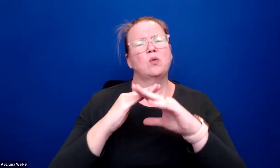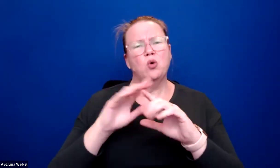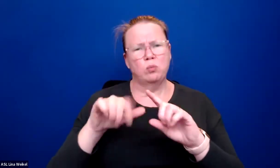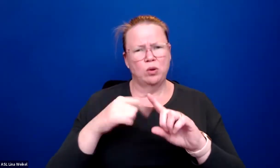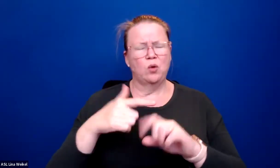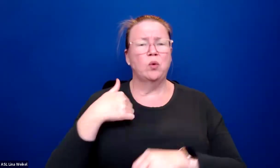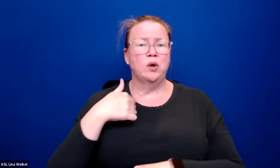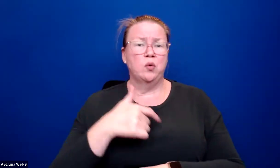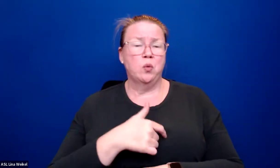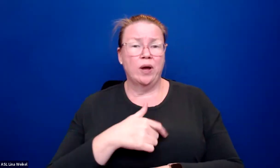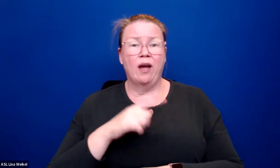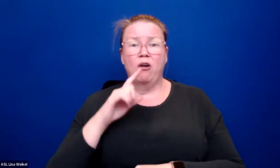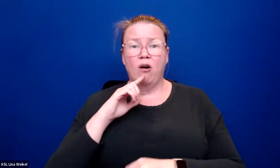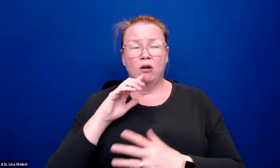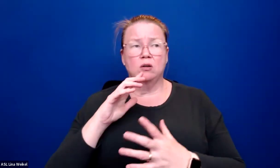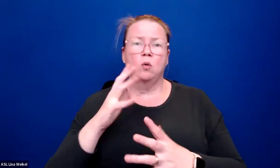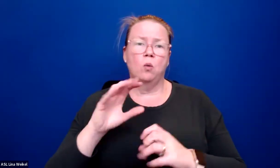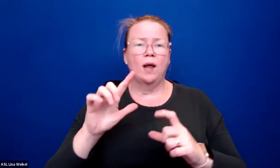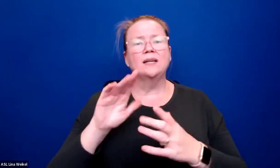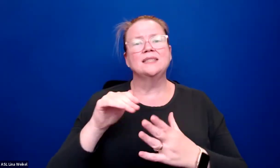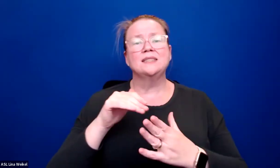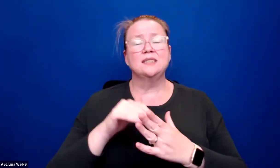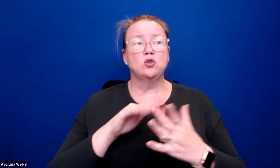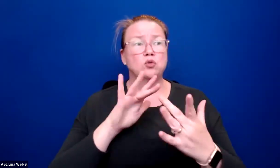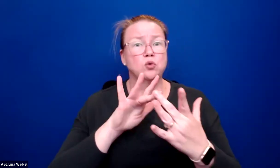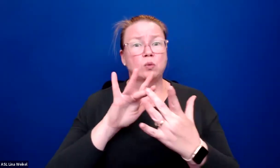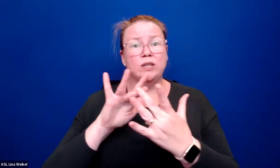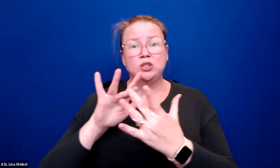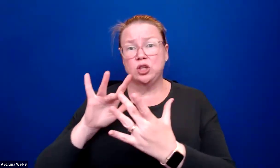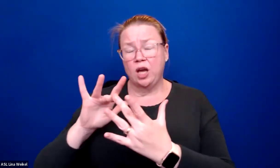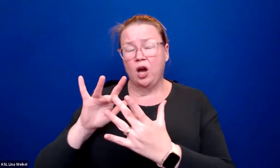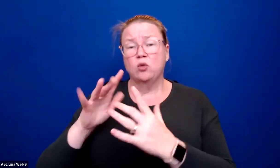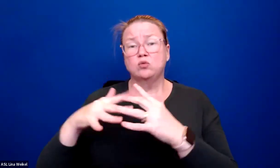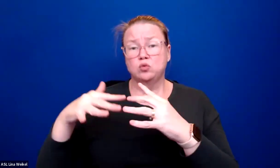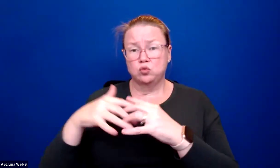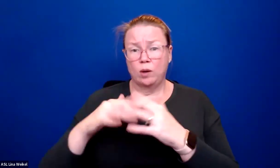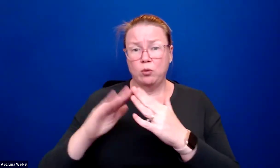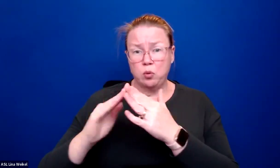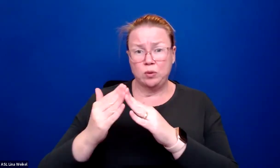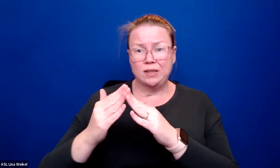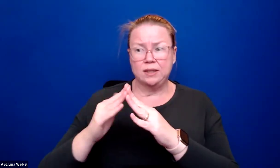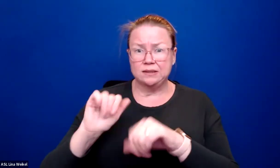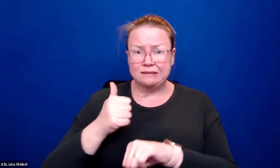Elissa w/ APRIL: you know, centers are are reaching out to tribal communities to form a partnership.